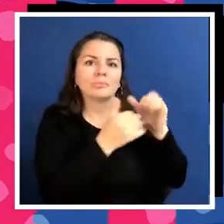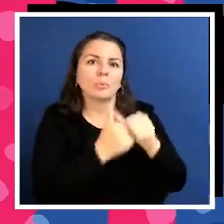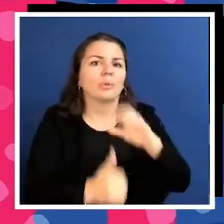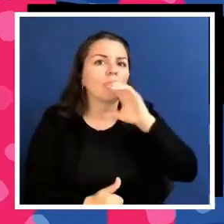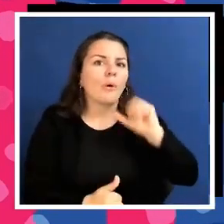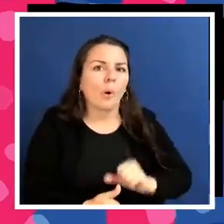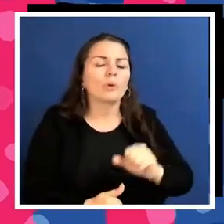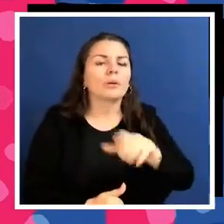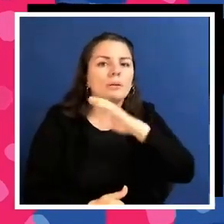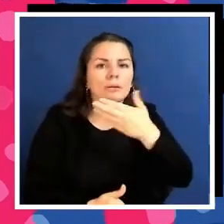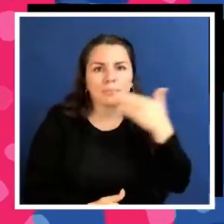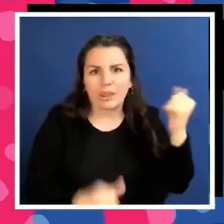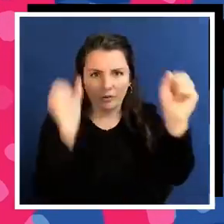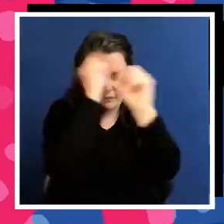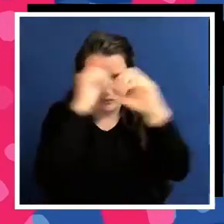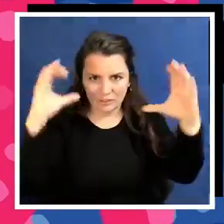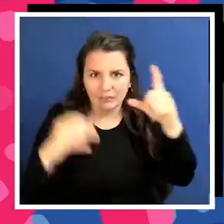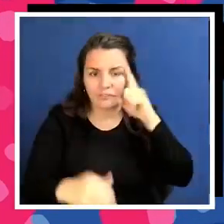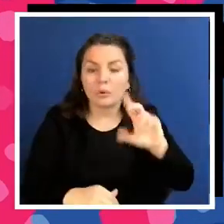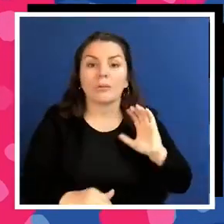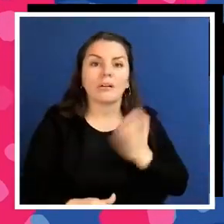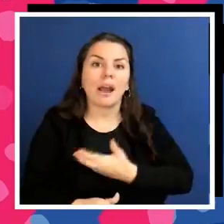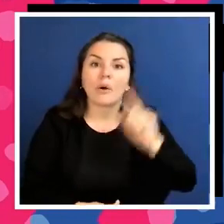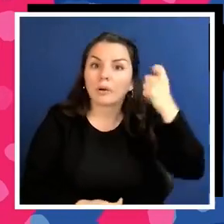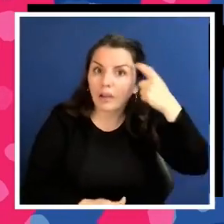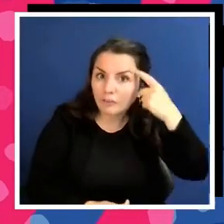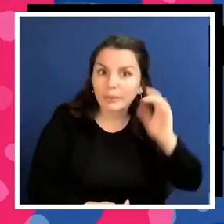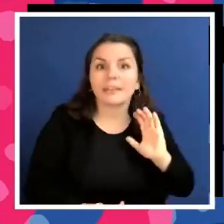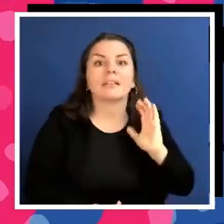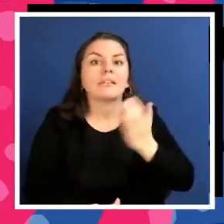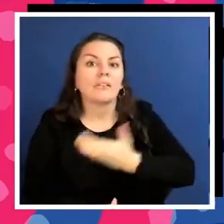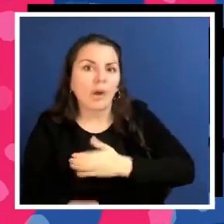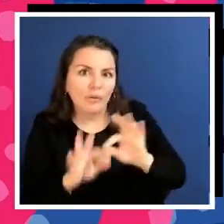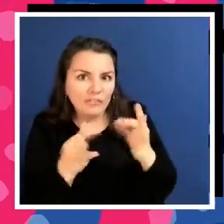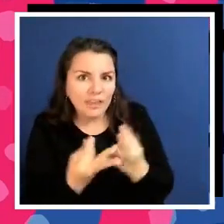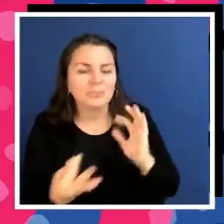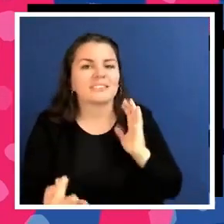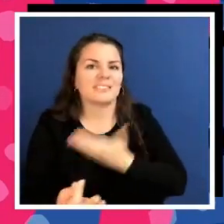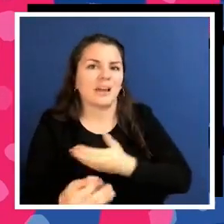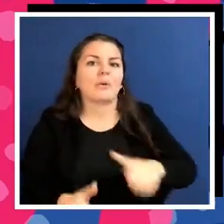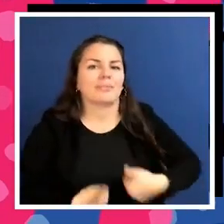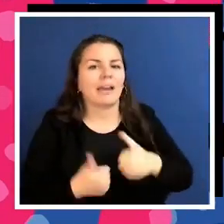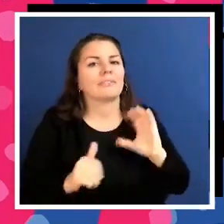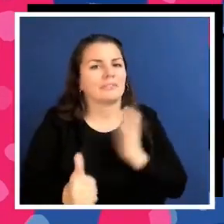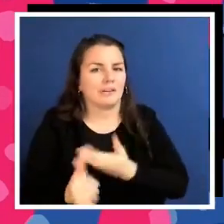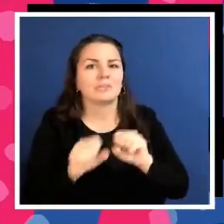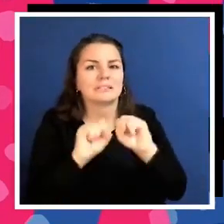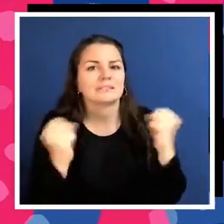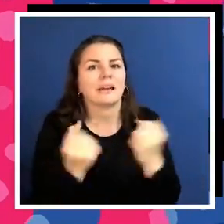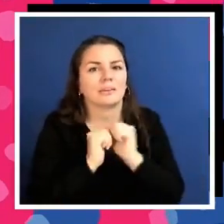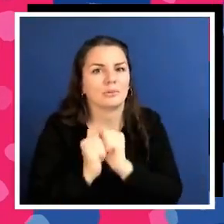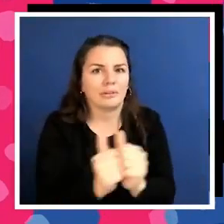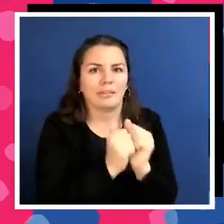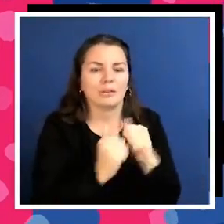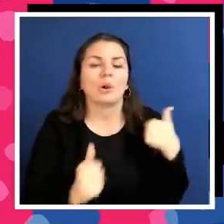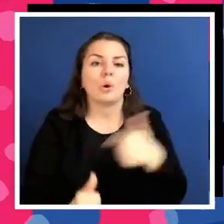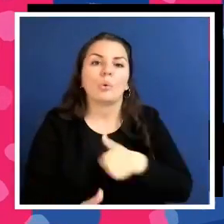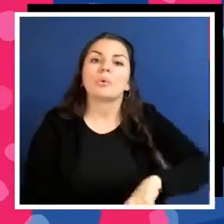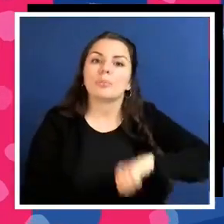POLITICAL PARADIGM WHICH IS TO SAY THAT WE ARE RETURNING TO IT AN OLDER AND BETTER VISION OF